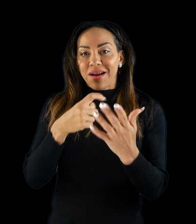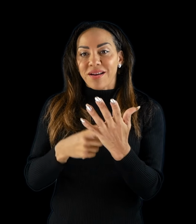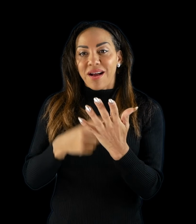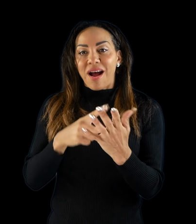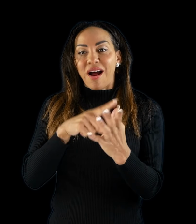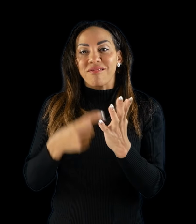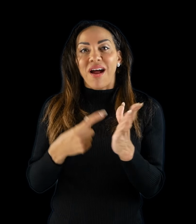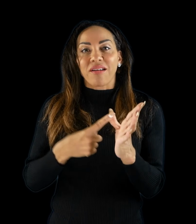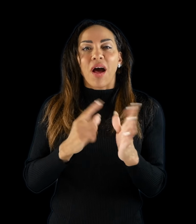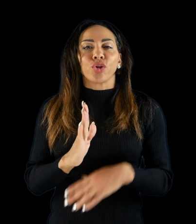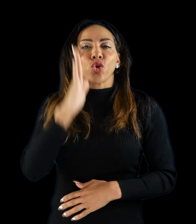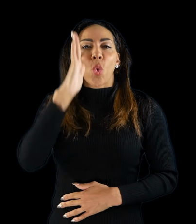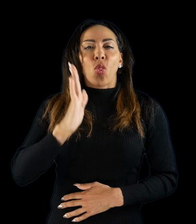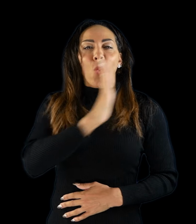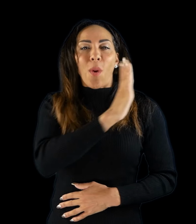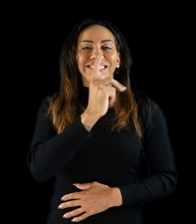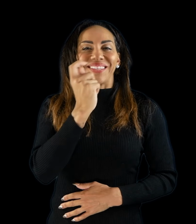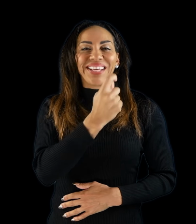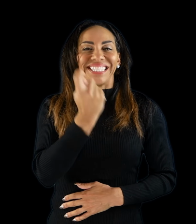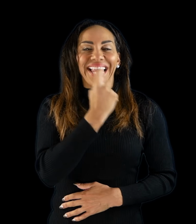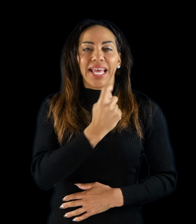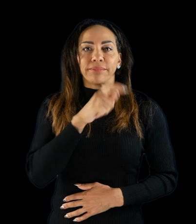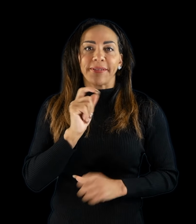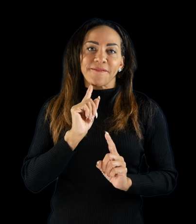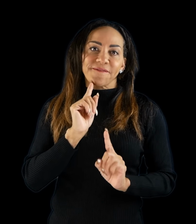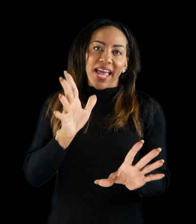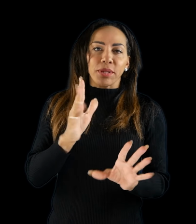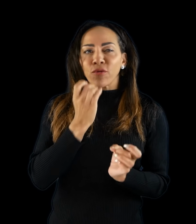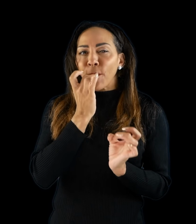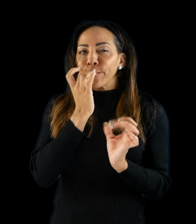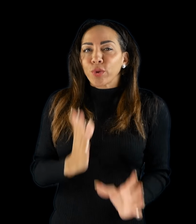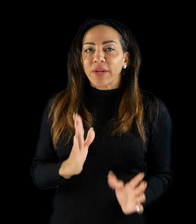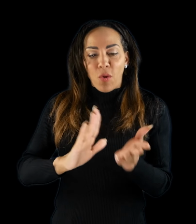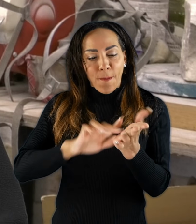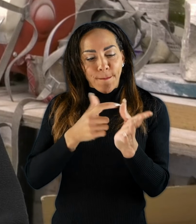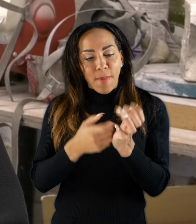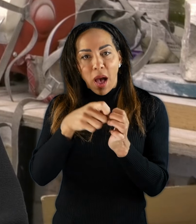northwest of Italy. And of course, Carrara is famous for the beautiful marble that's been quarried